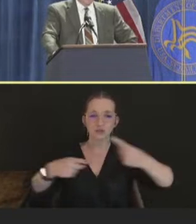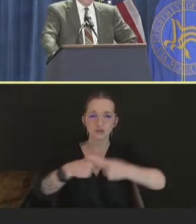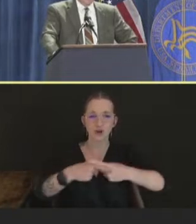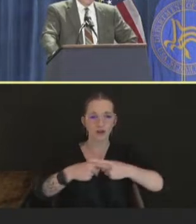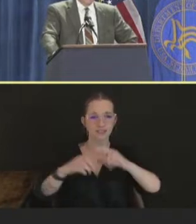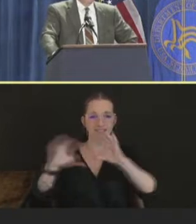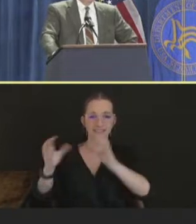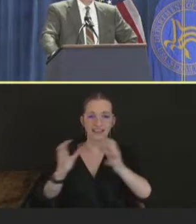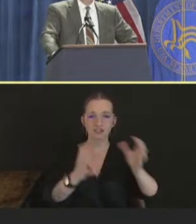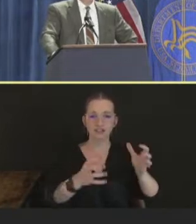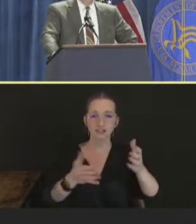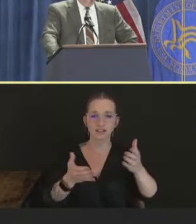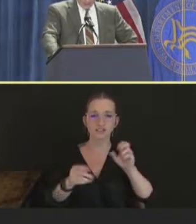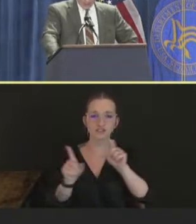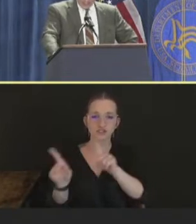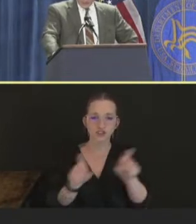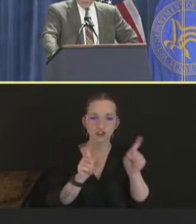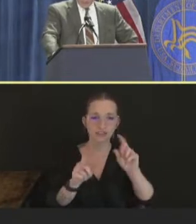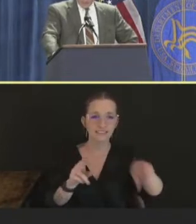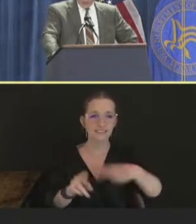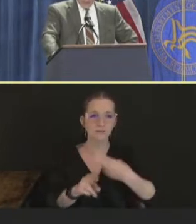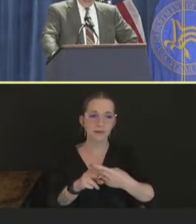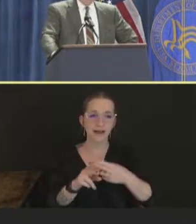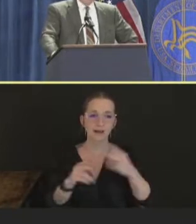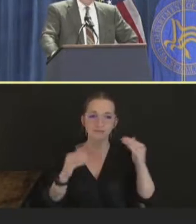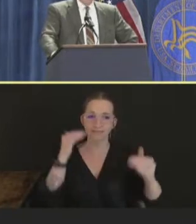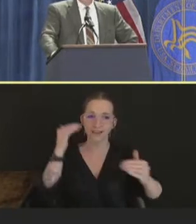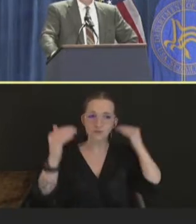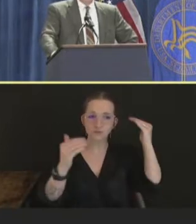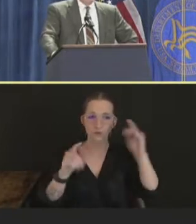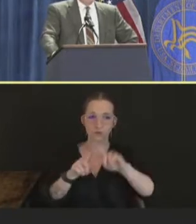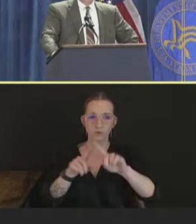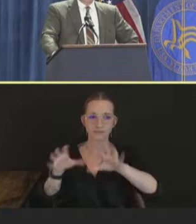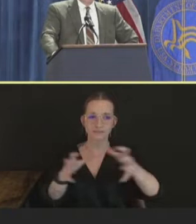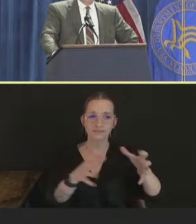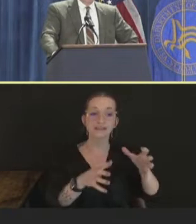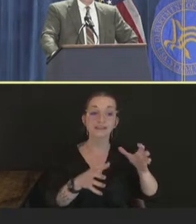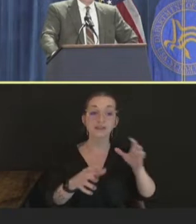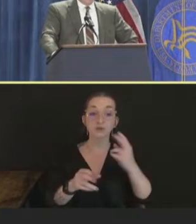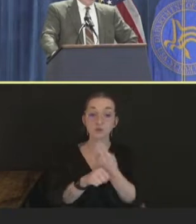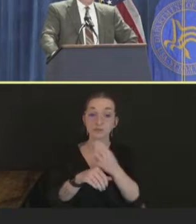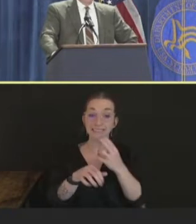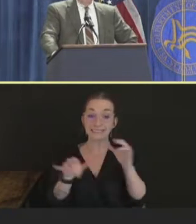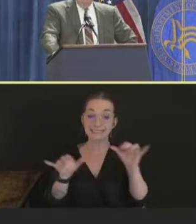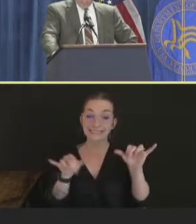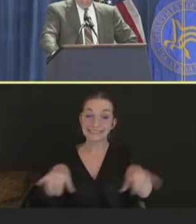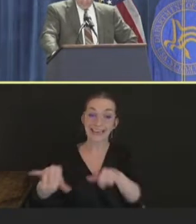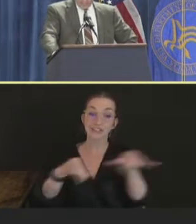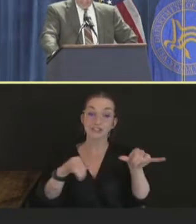and adults, using standardized measures would enable researchers to actually more consistently